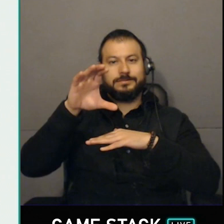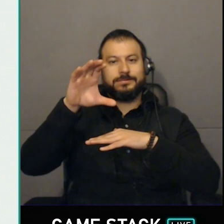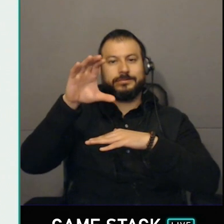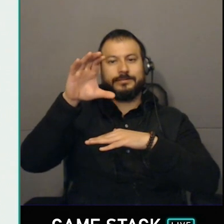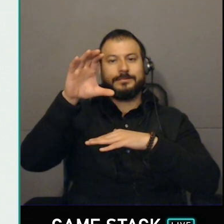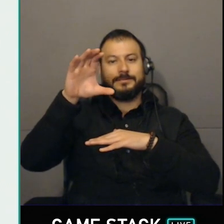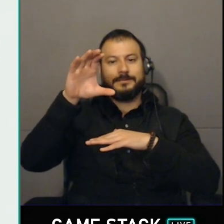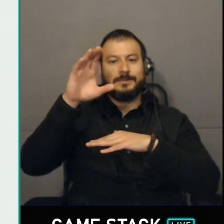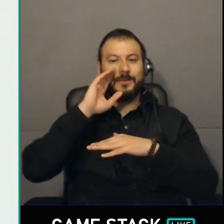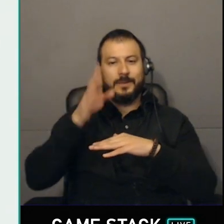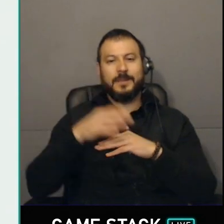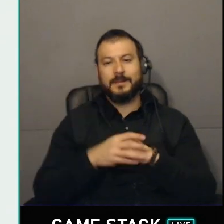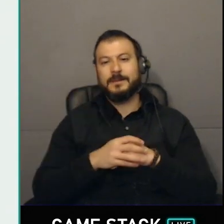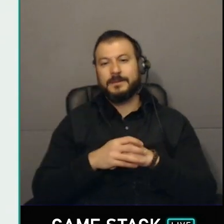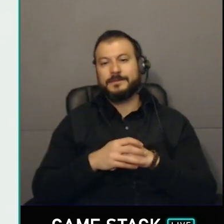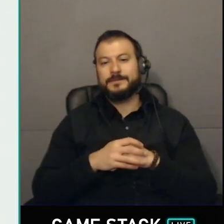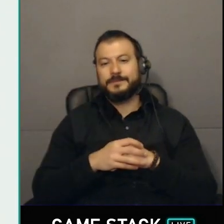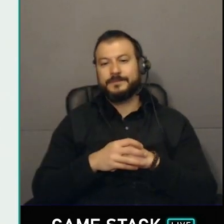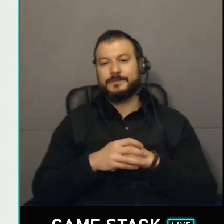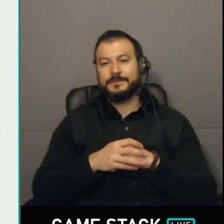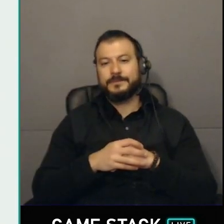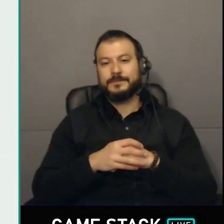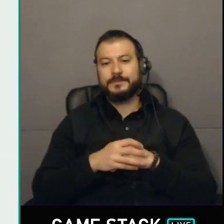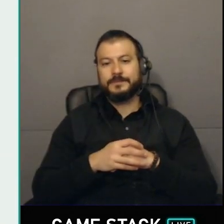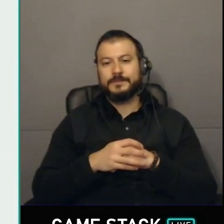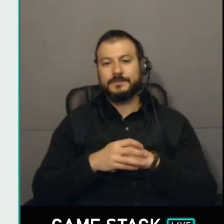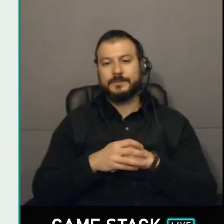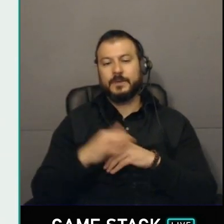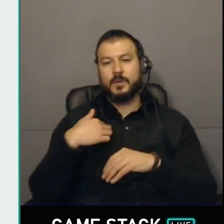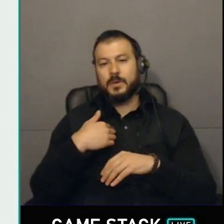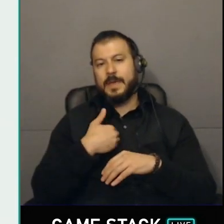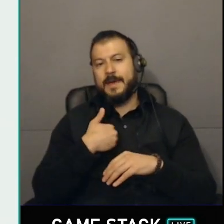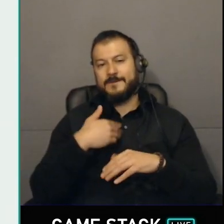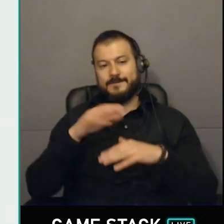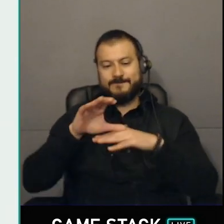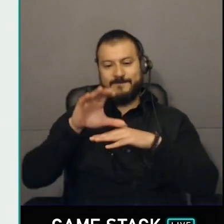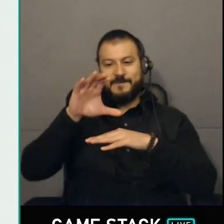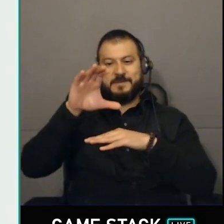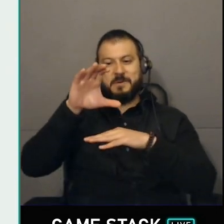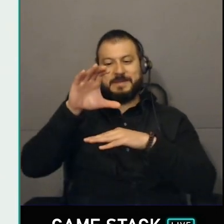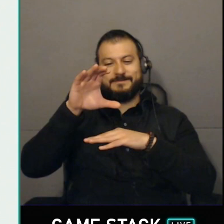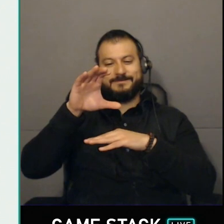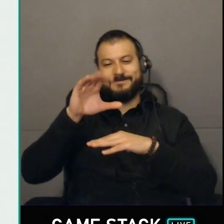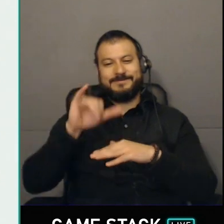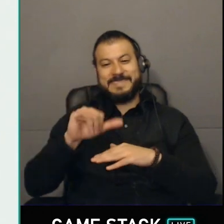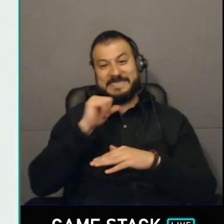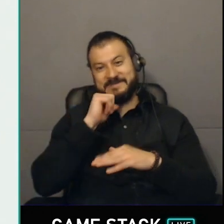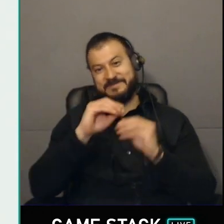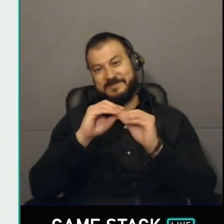our threshold calculation, so we end up with a floating stack. It's obviously not a good idea.